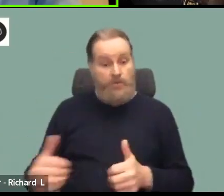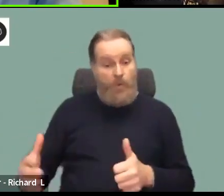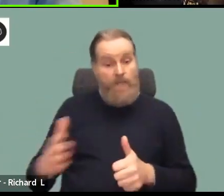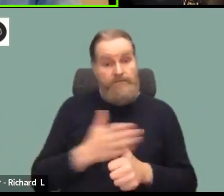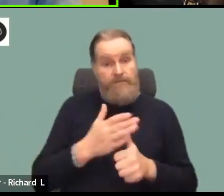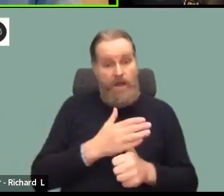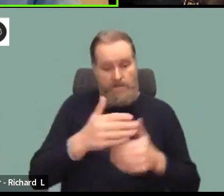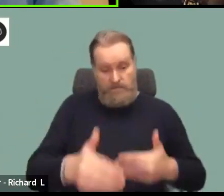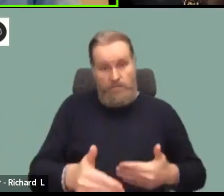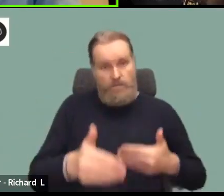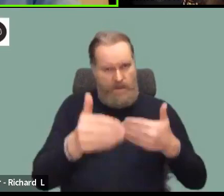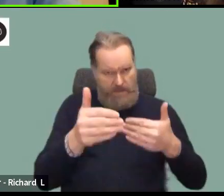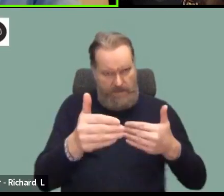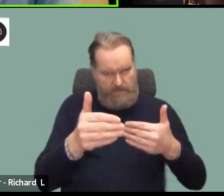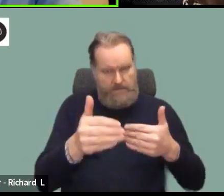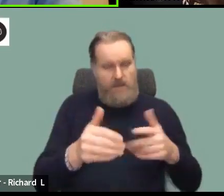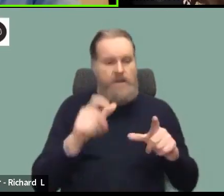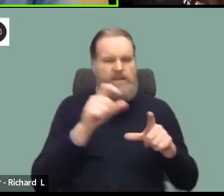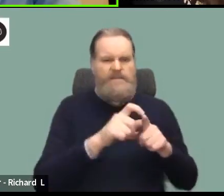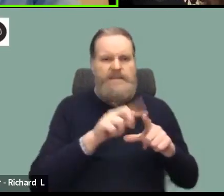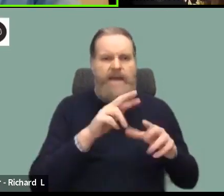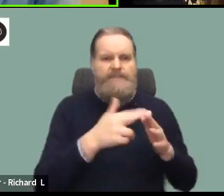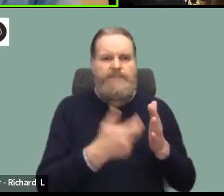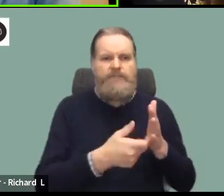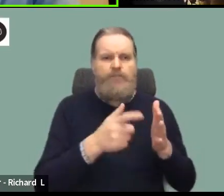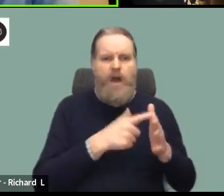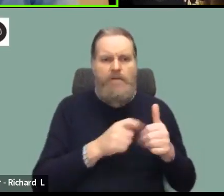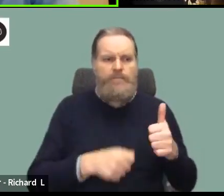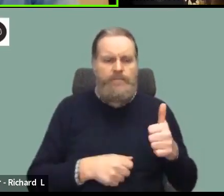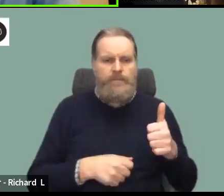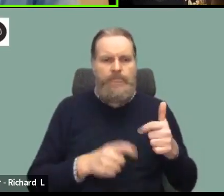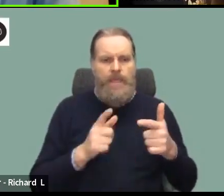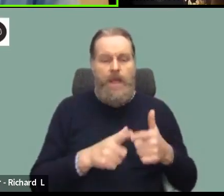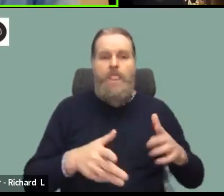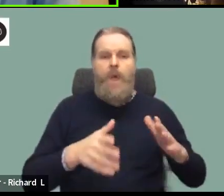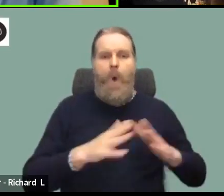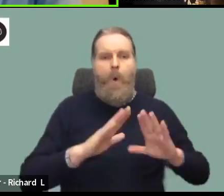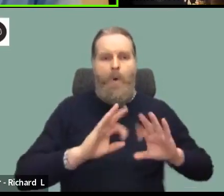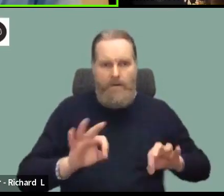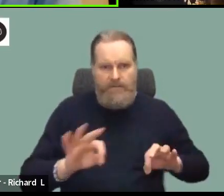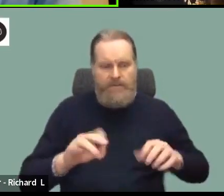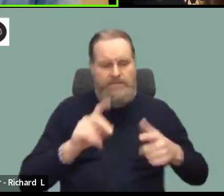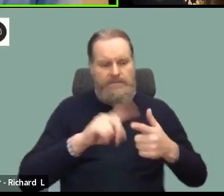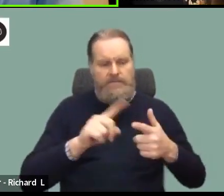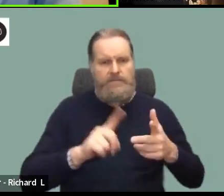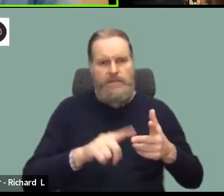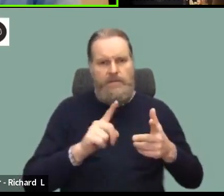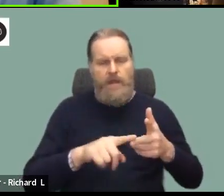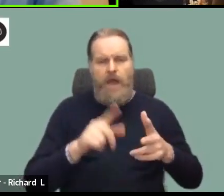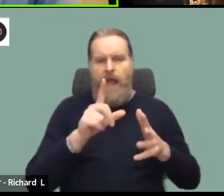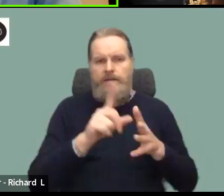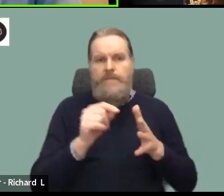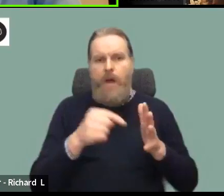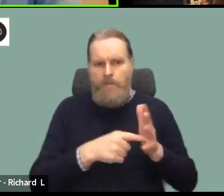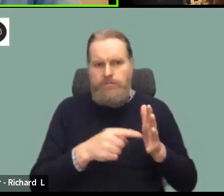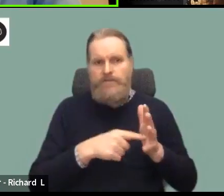So we've announced the first wave of action that involves. death death for the home office death for the home office, and the department for transport and it's agencies that